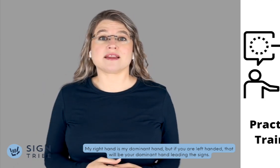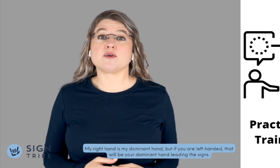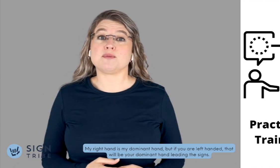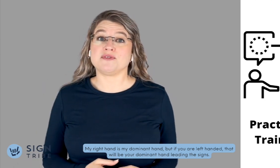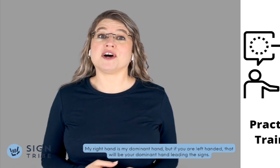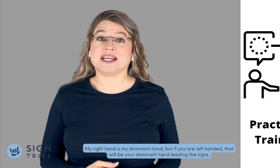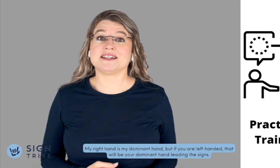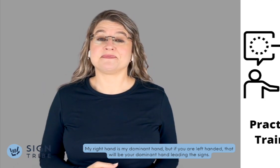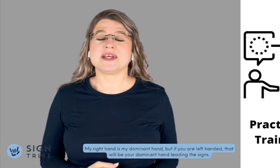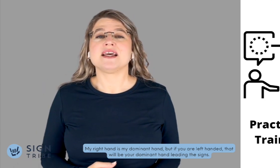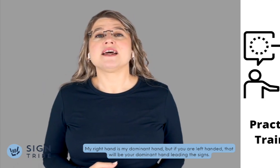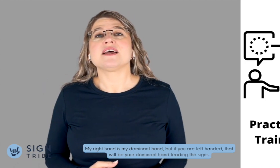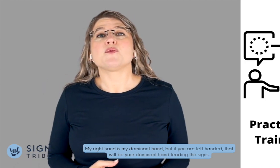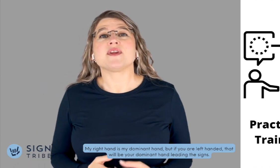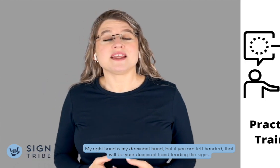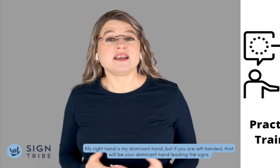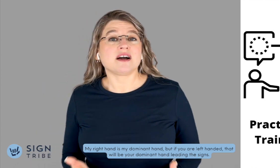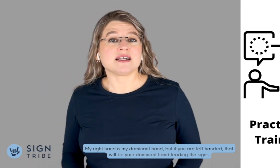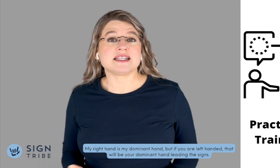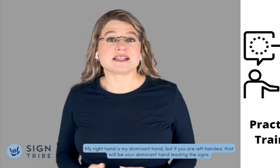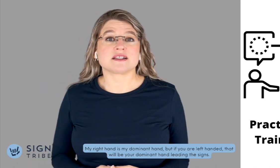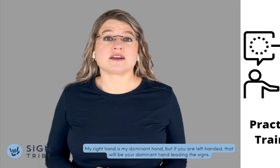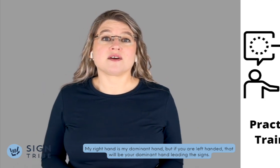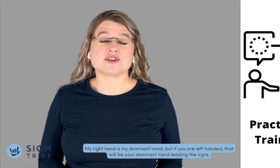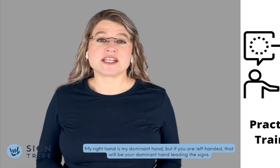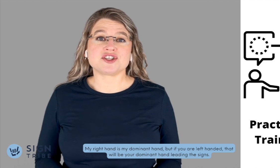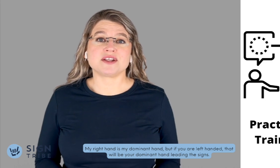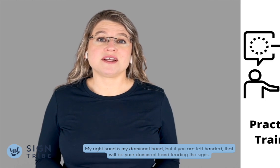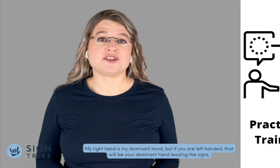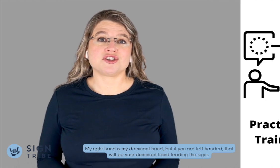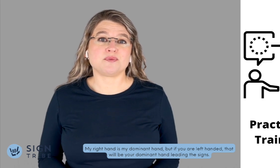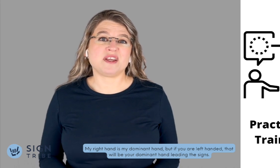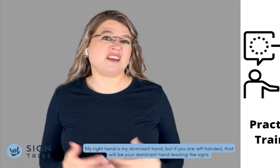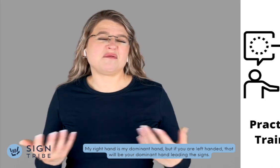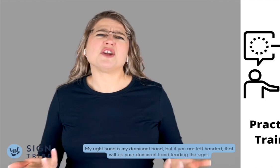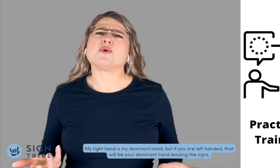that would be fine. Within the context of the conversation, it should be, you know,